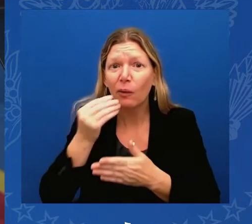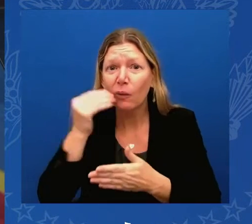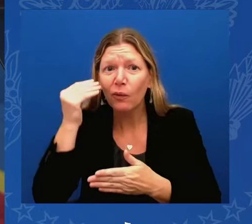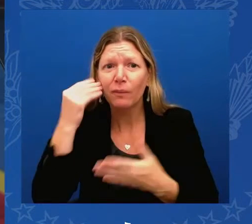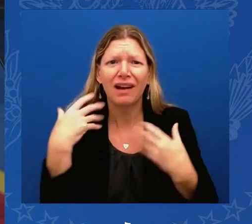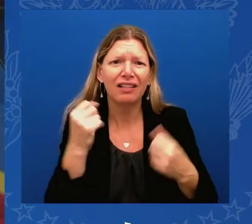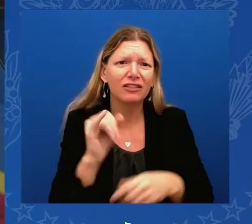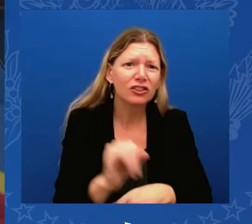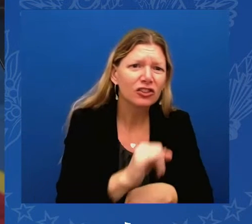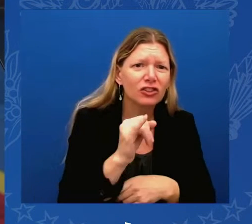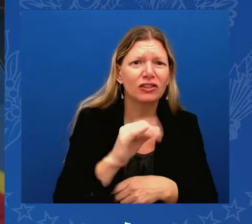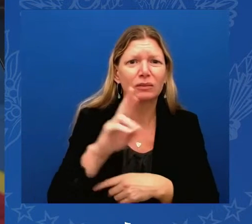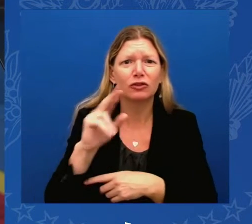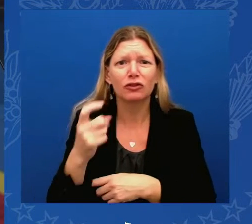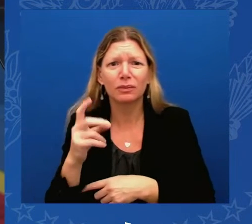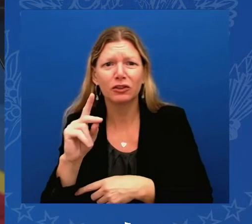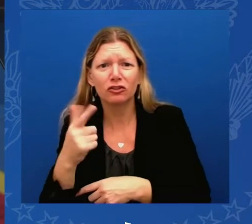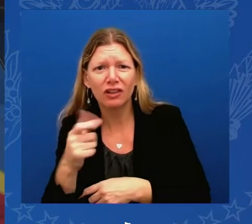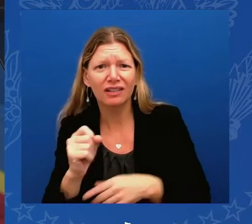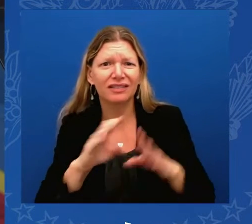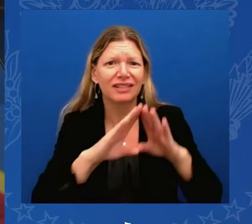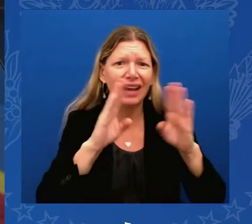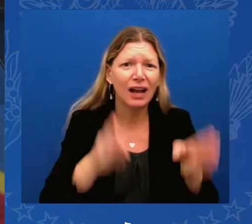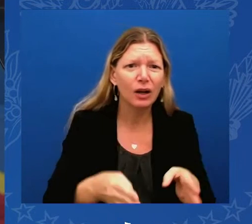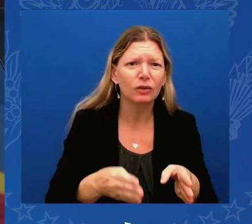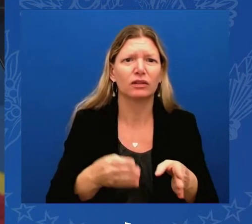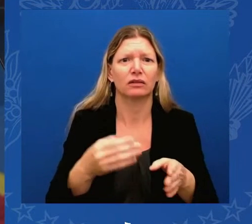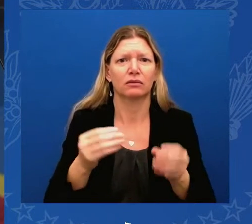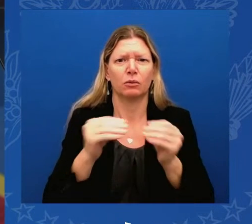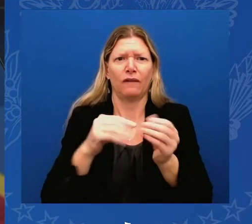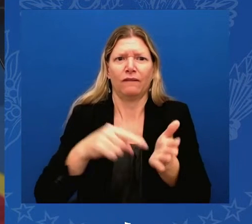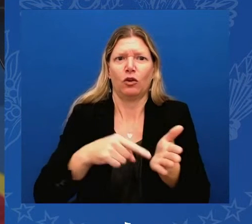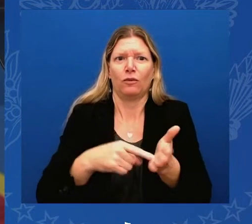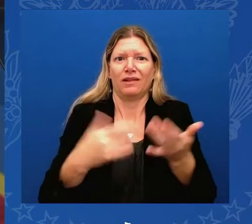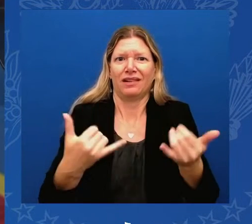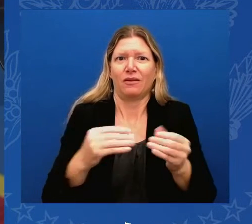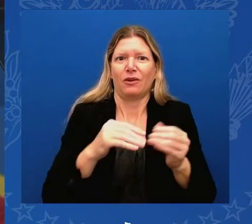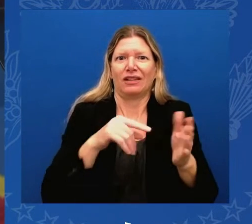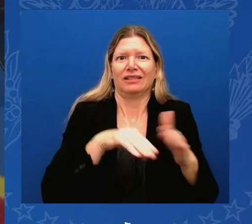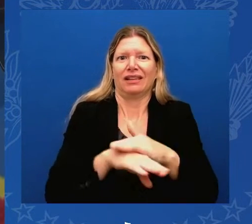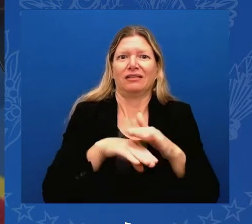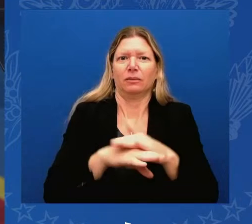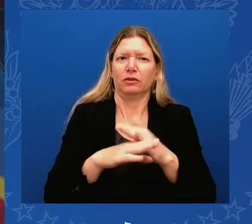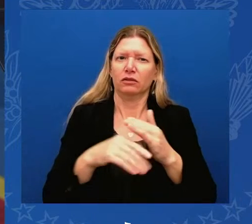I'm relieving the burden of student debt -- many of you have already had the benefit of it -- so I [you]